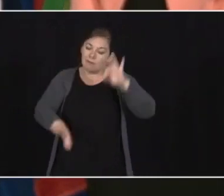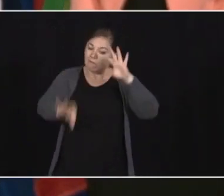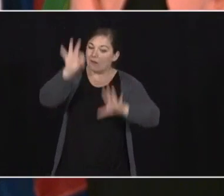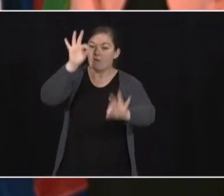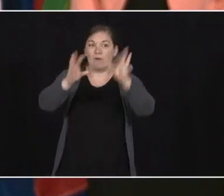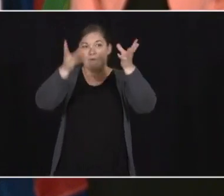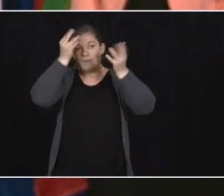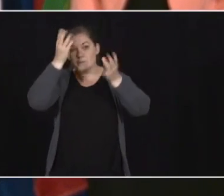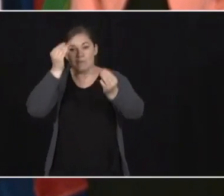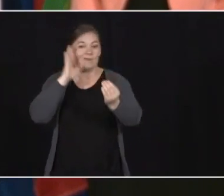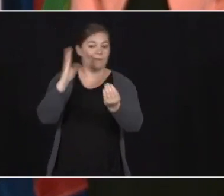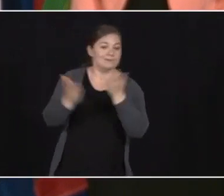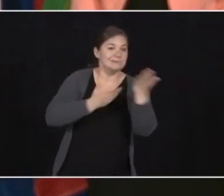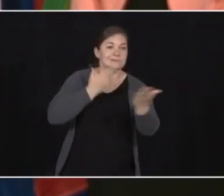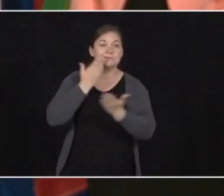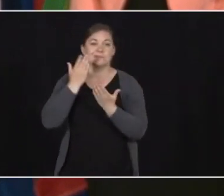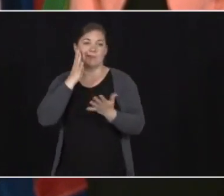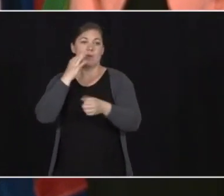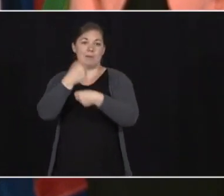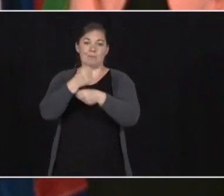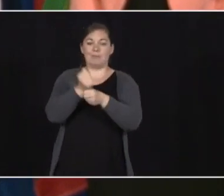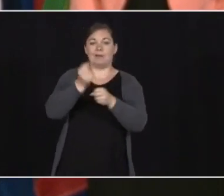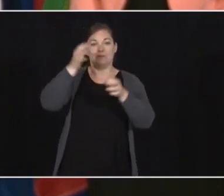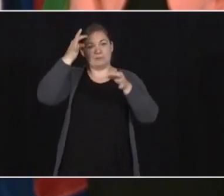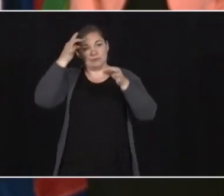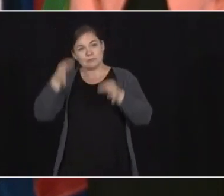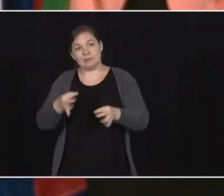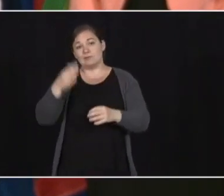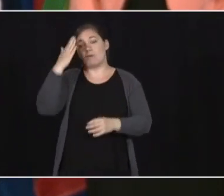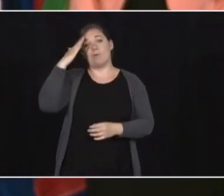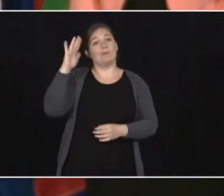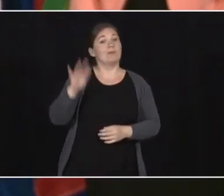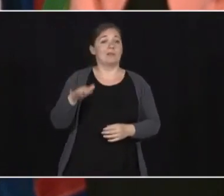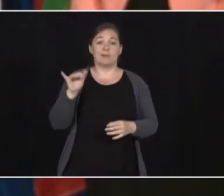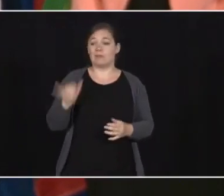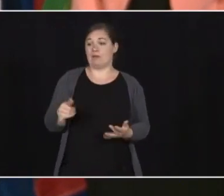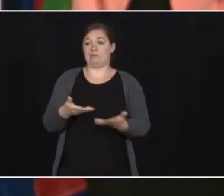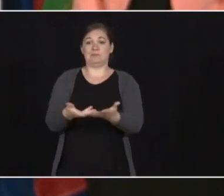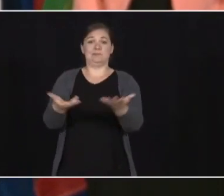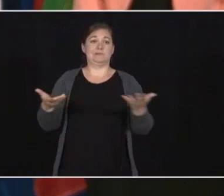every single detail the decision will be made. As you know, financially, we would not be able